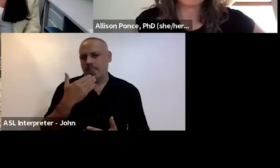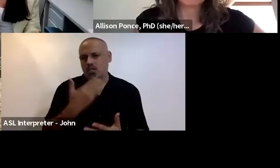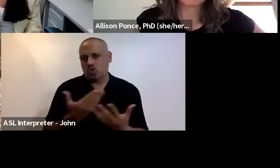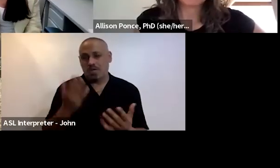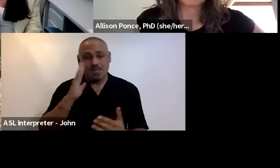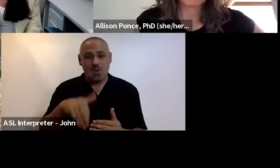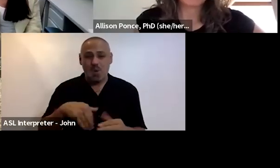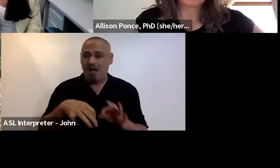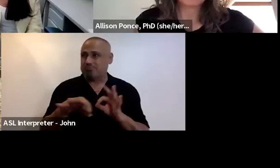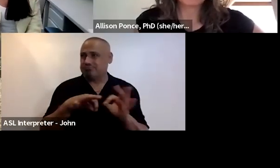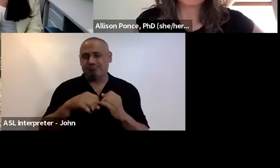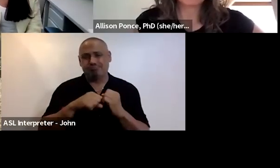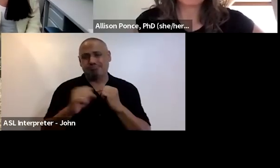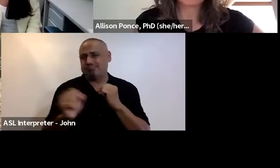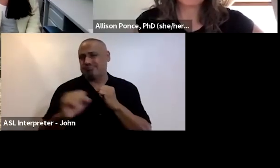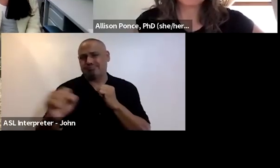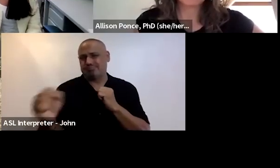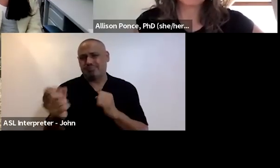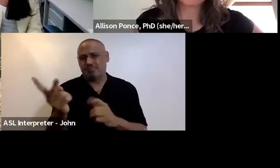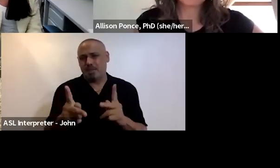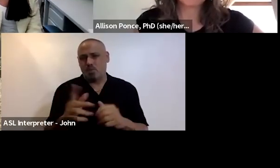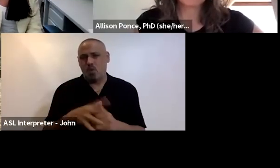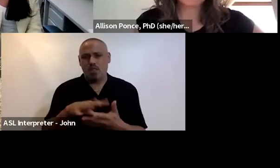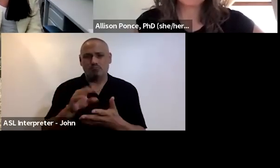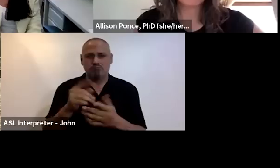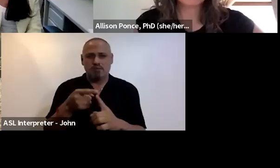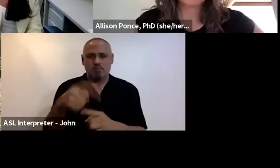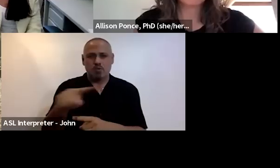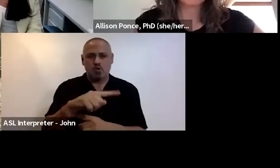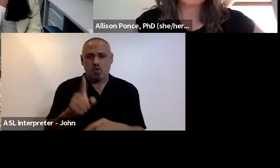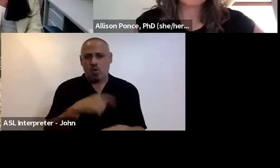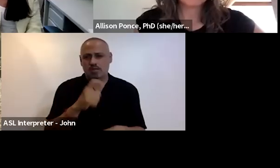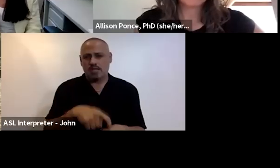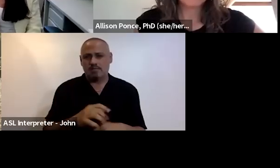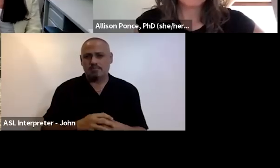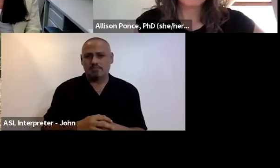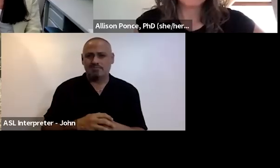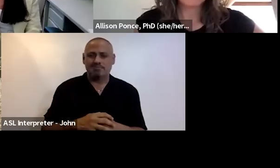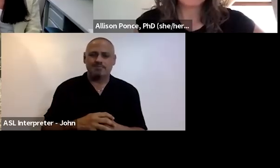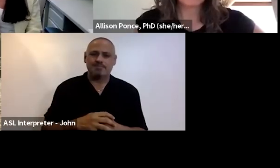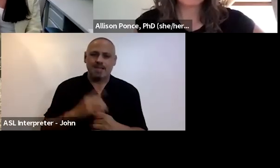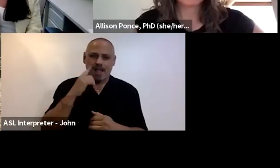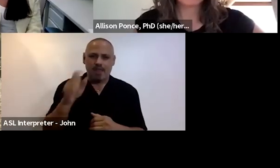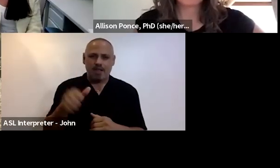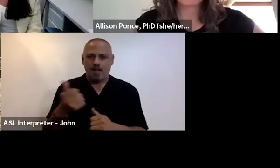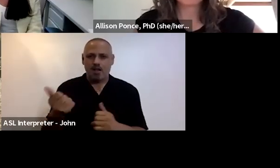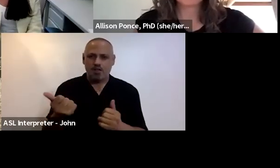I could keep talking to folks and learning from y'all for probably hours, and I think others could do with the number of questions,